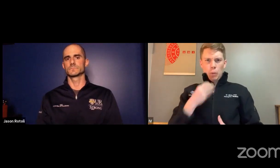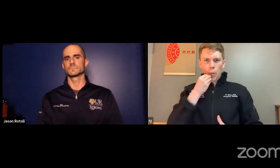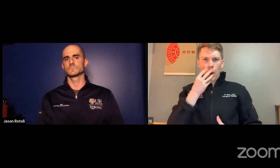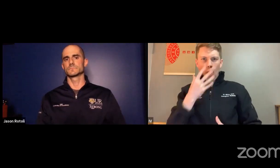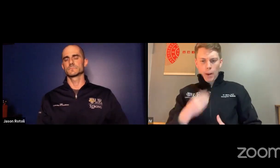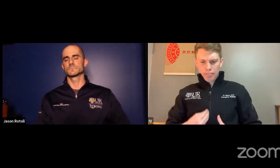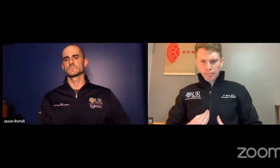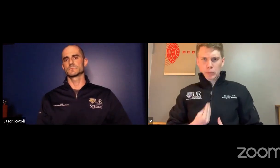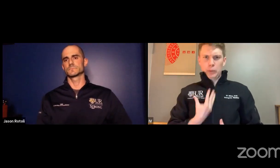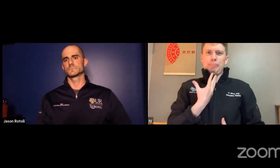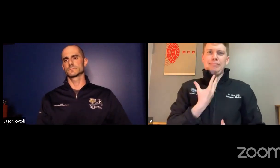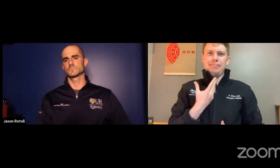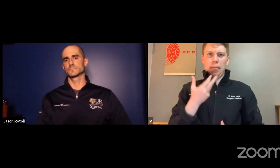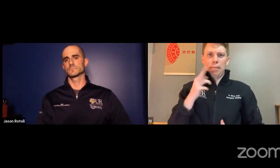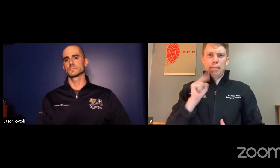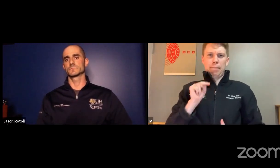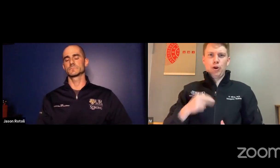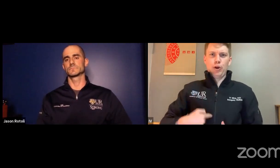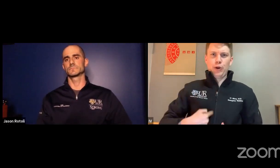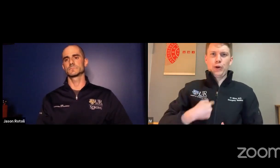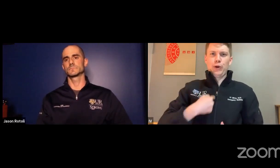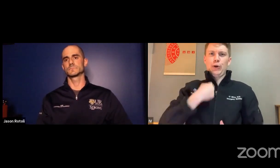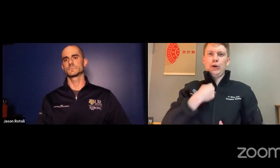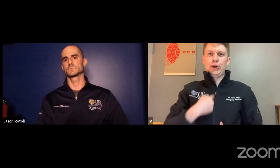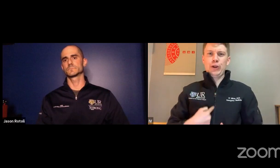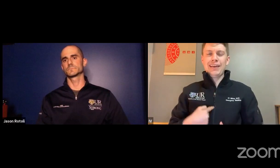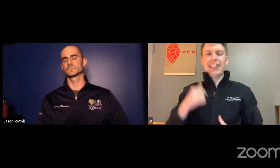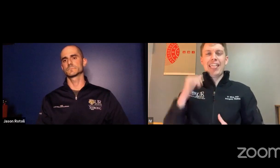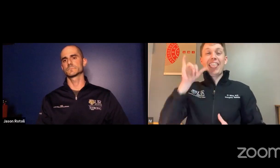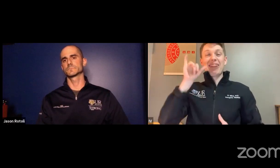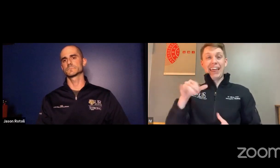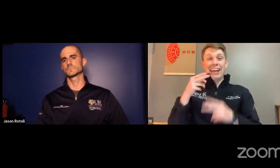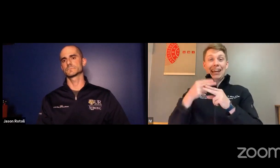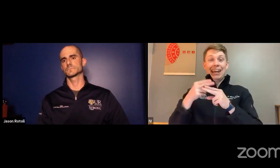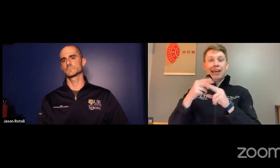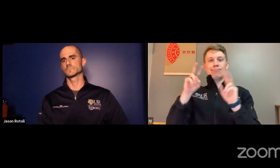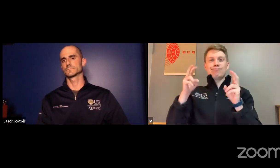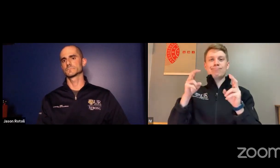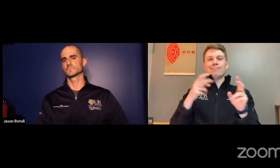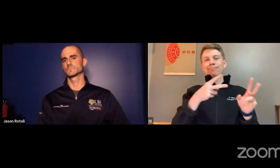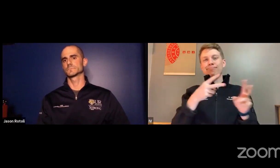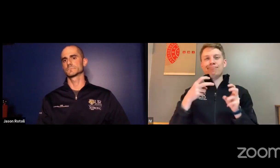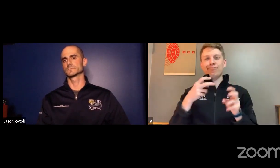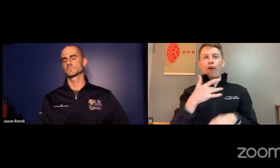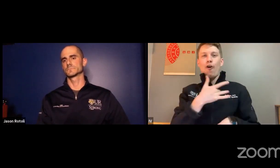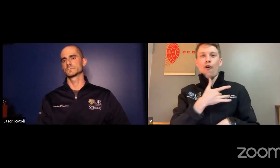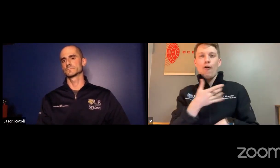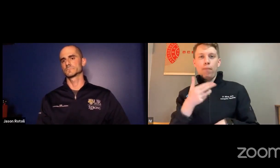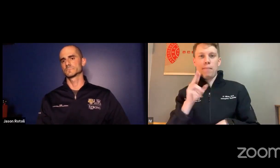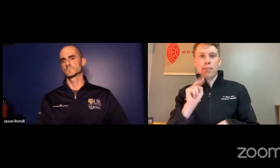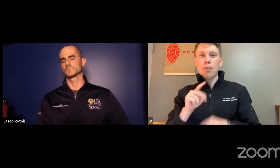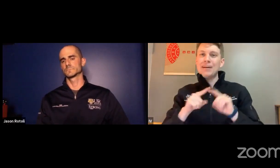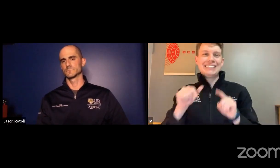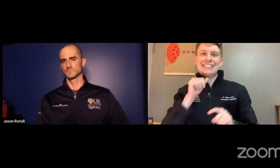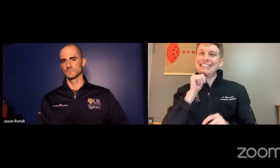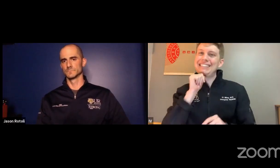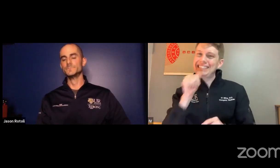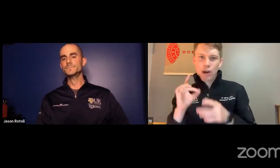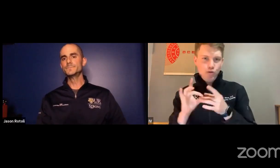to do with your heart. It's the acid from your stomach that is working its way back up the tube that goes down your